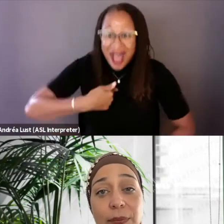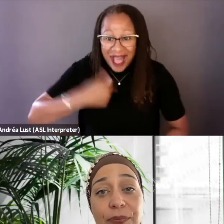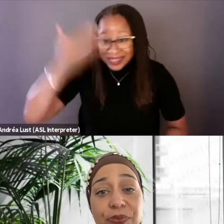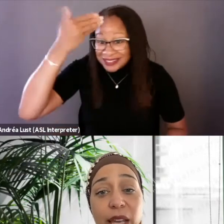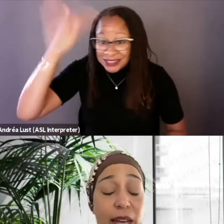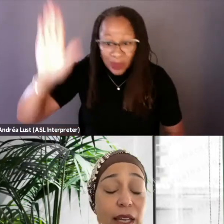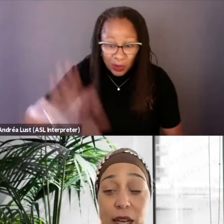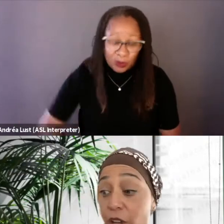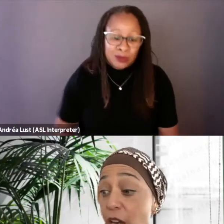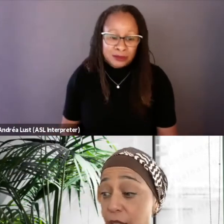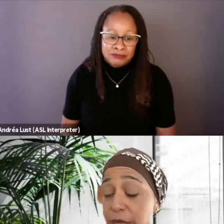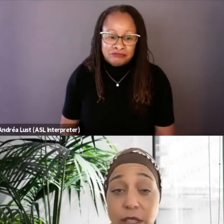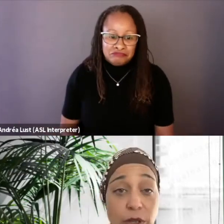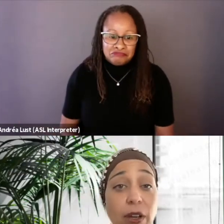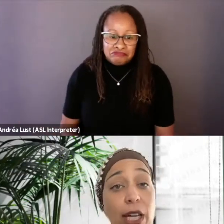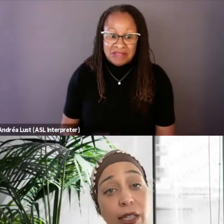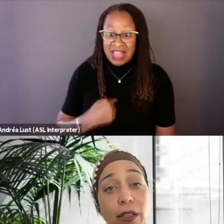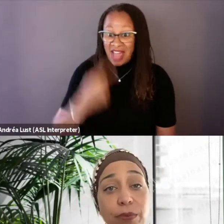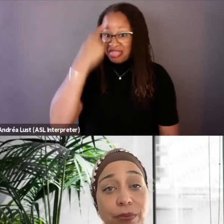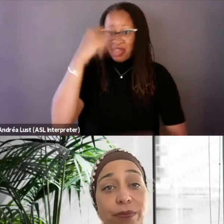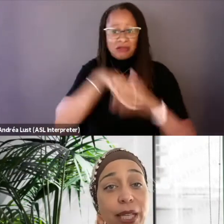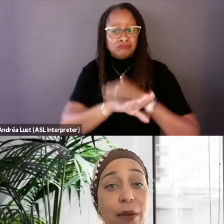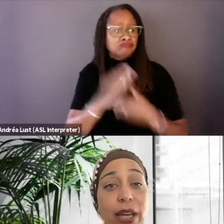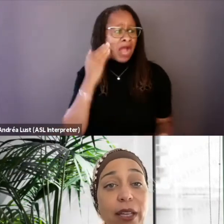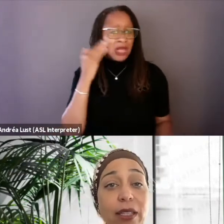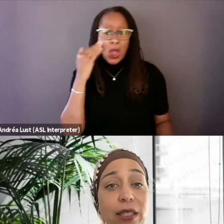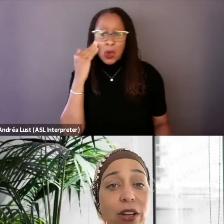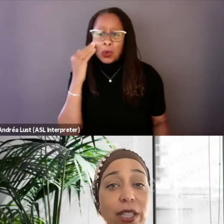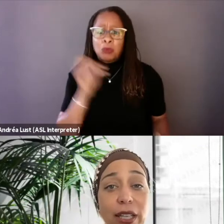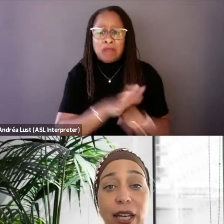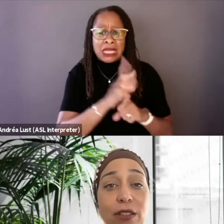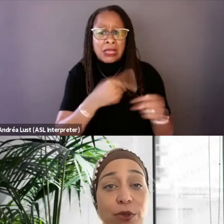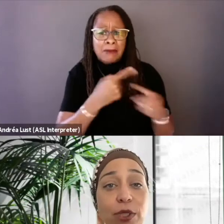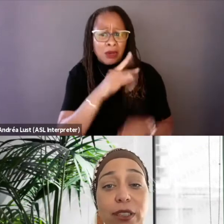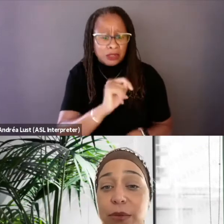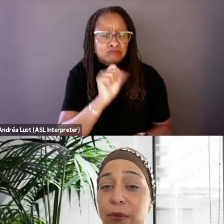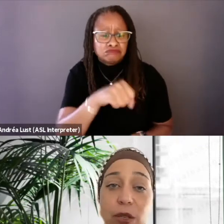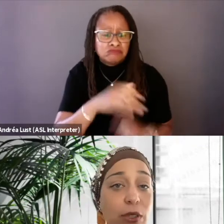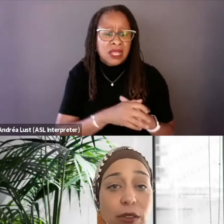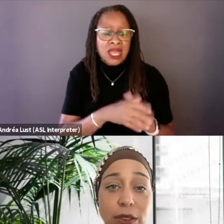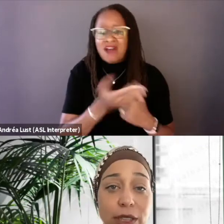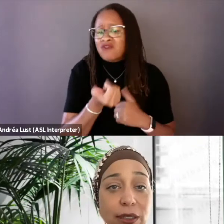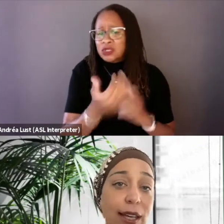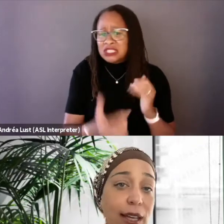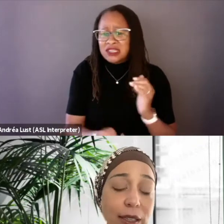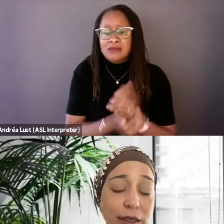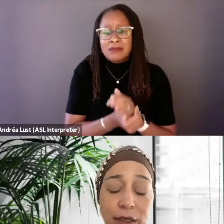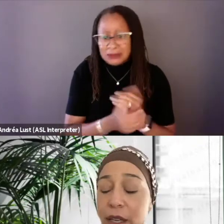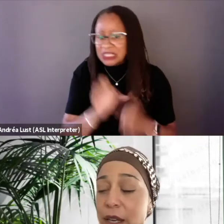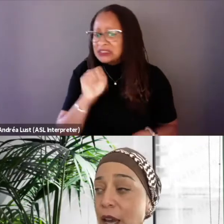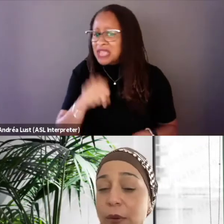And I thought coming into it, oh, I know plenty about this and certainly yes, the 14th amendment, and we'll go do this, you know,